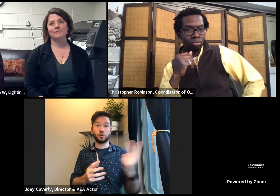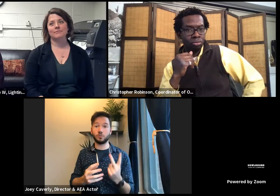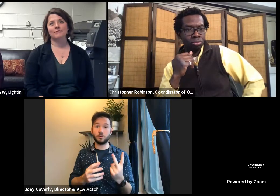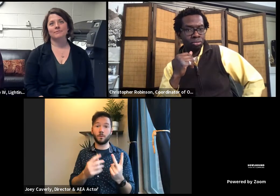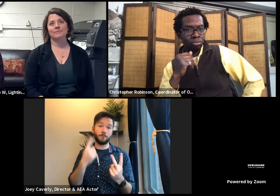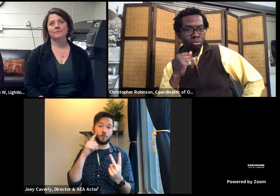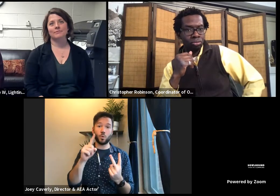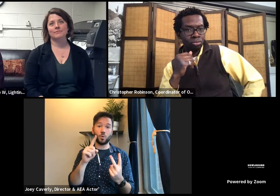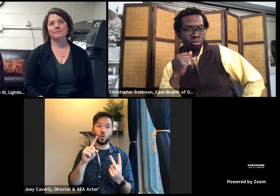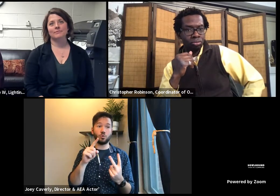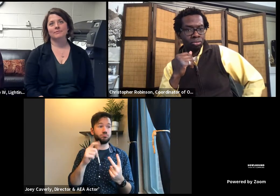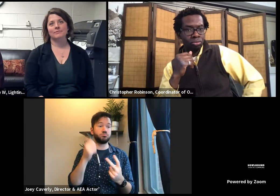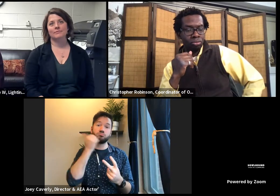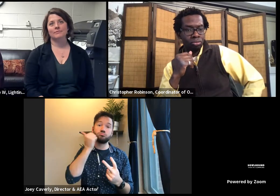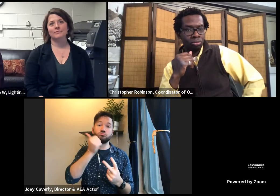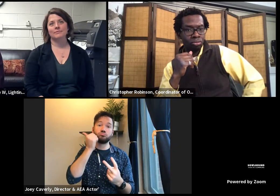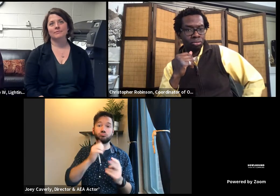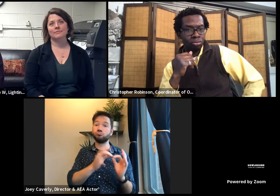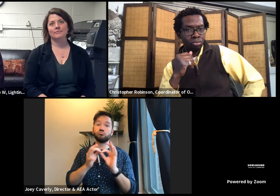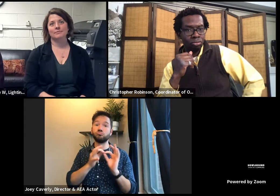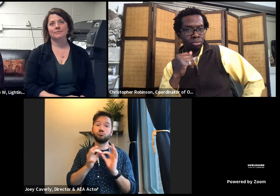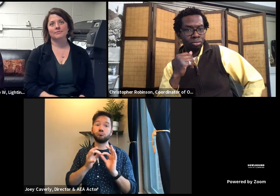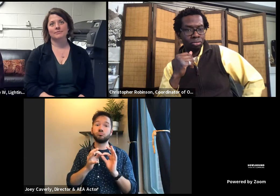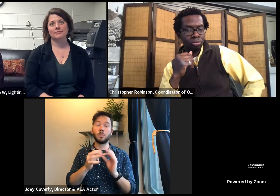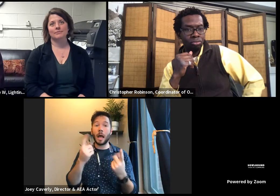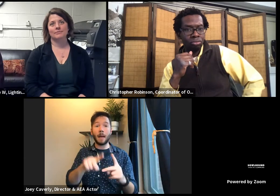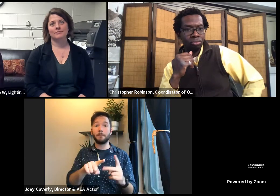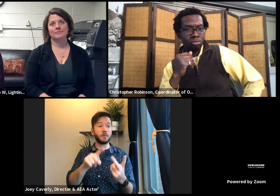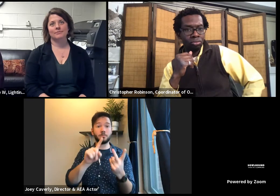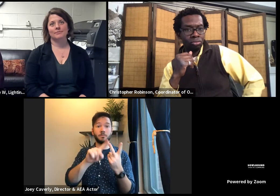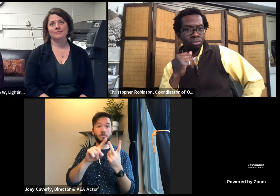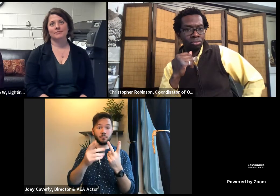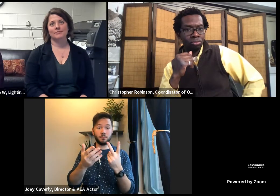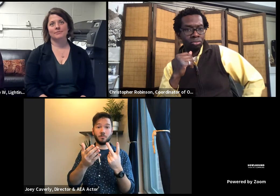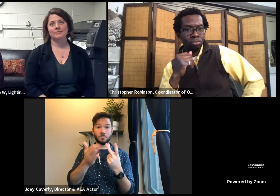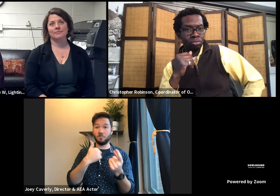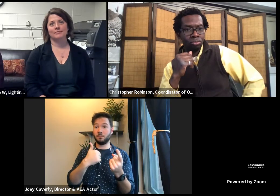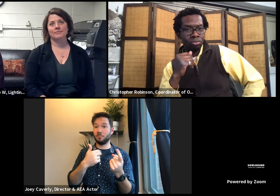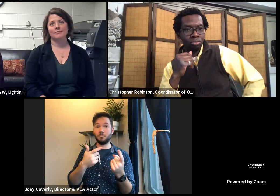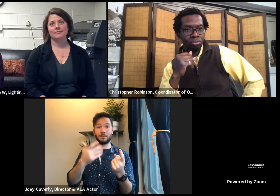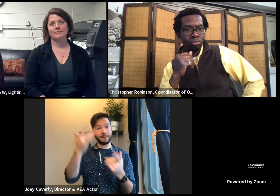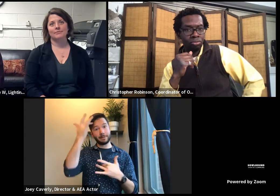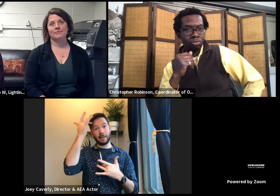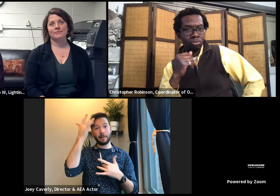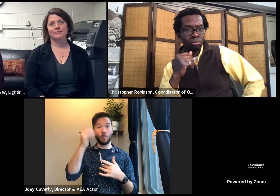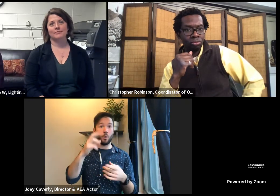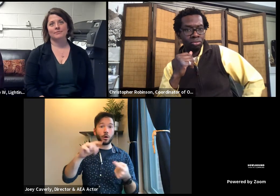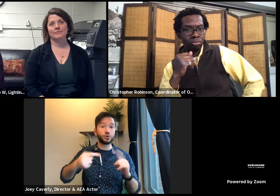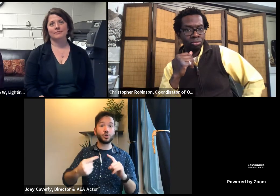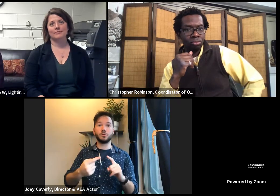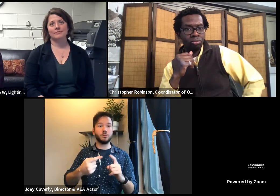if you have two interpreters that you've gotten for everyday use during a rehearsal or a tech process